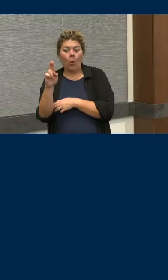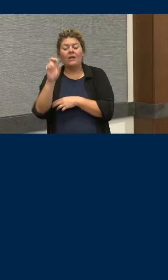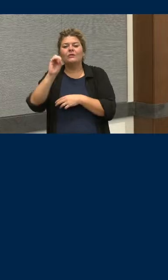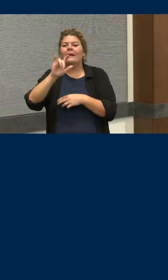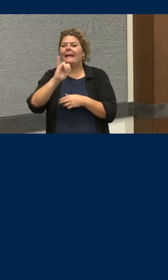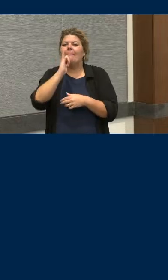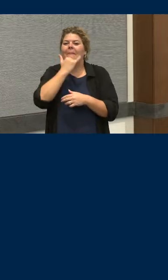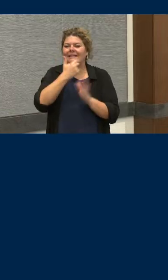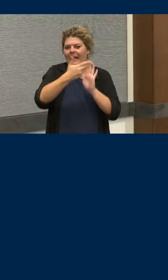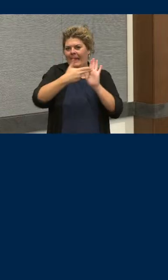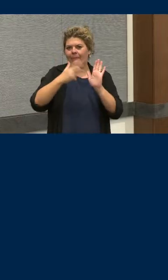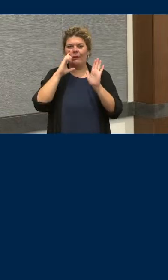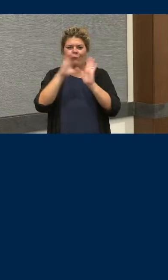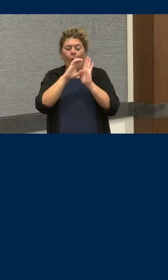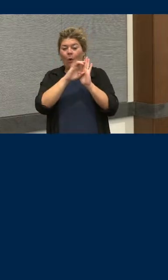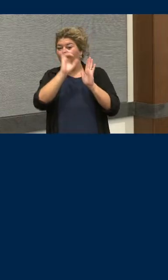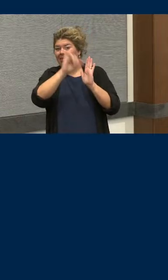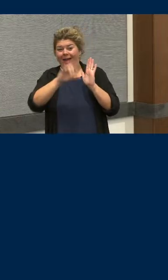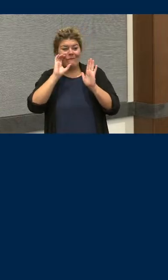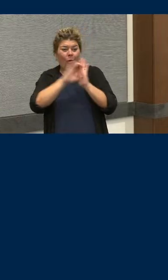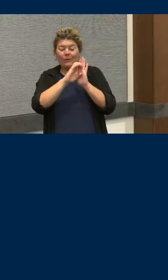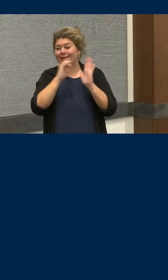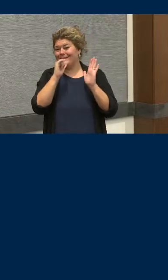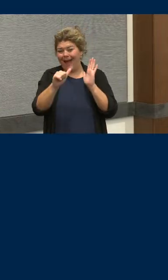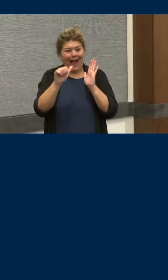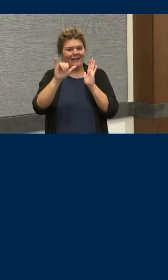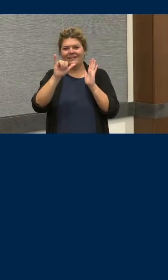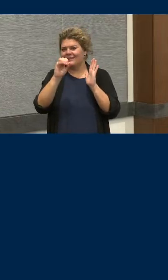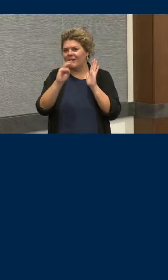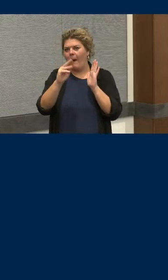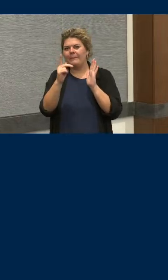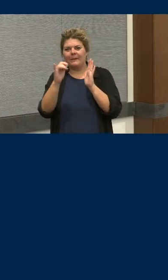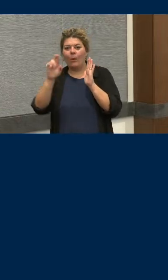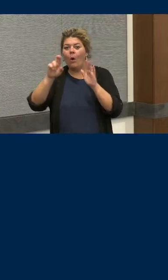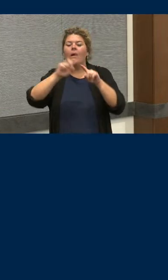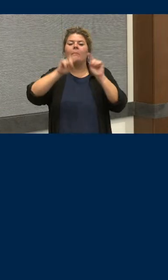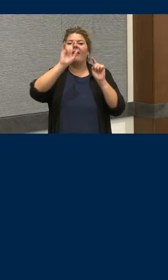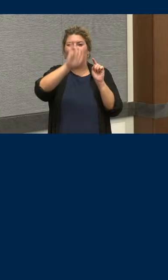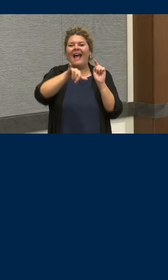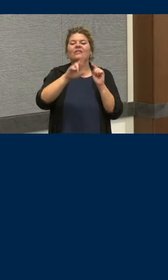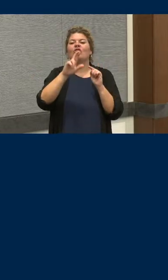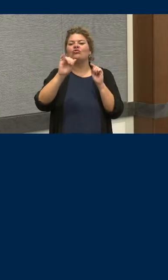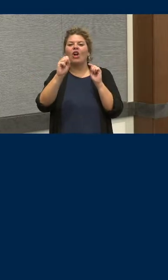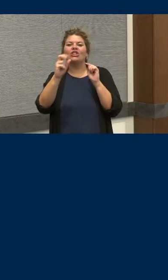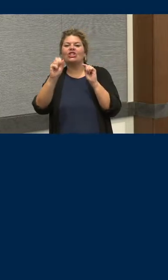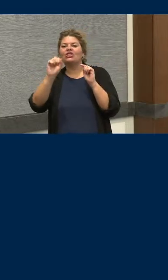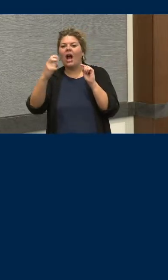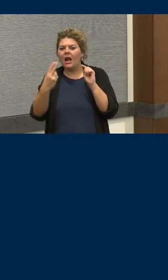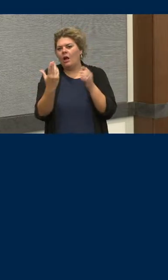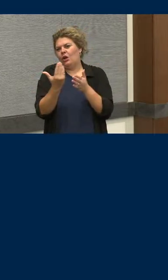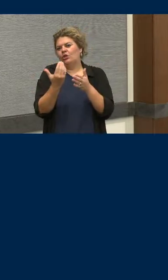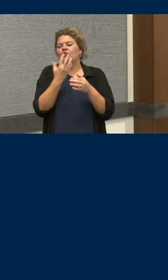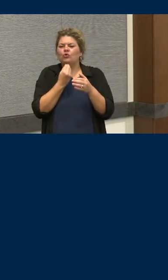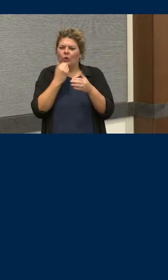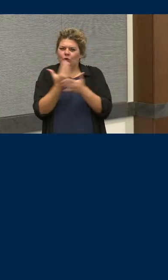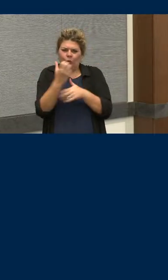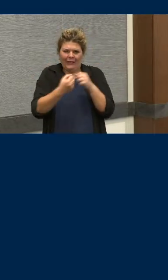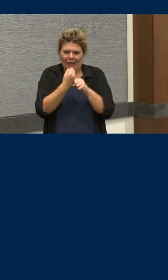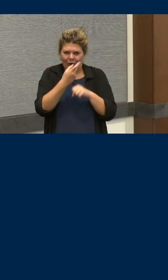is not Yom Kippur but the Jewish New Year of Rosh Hashana. The men and boys have gathered,